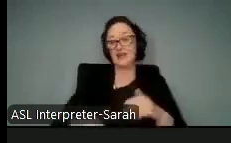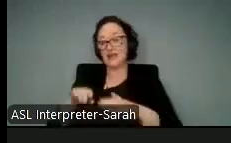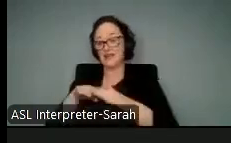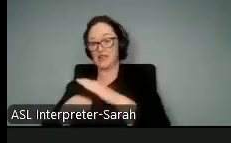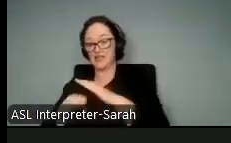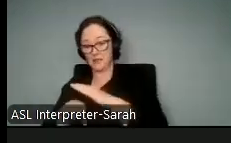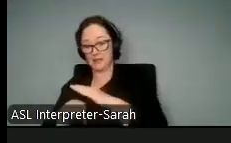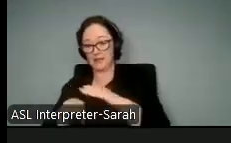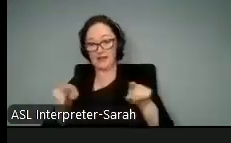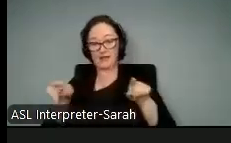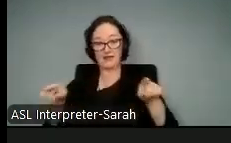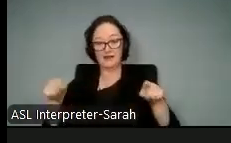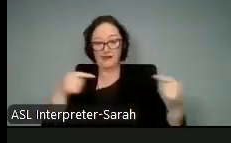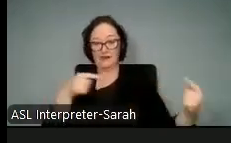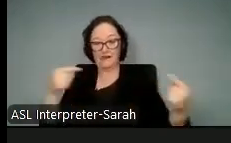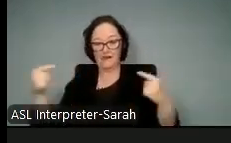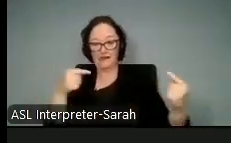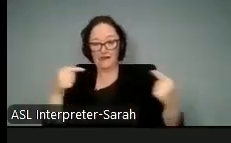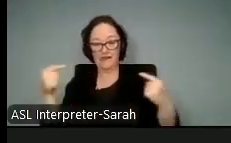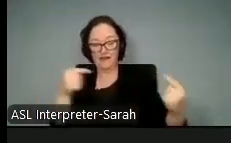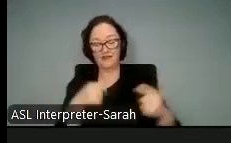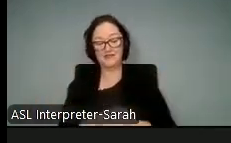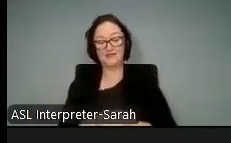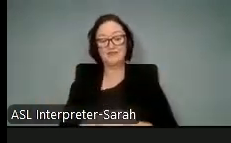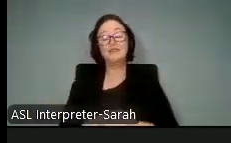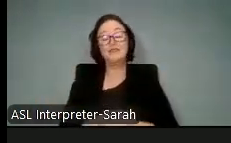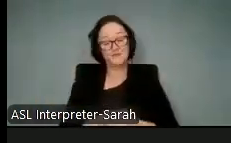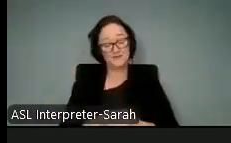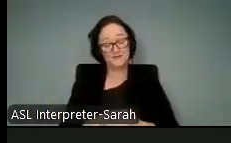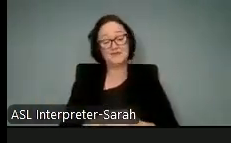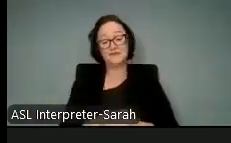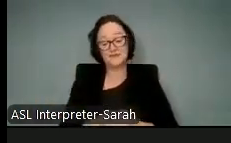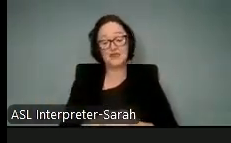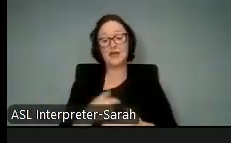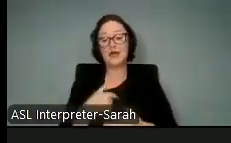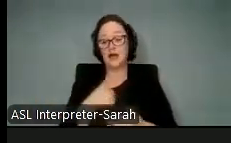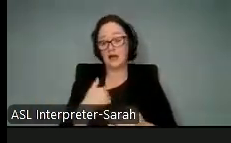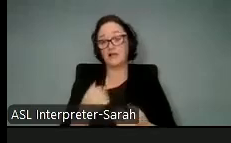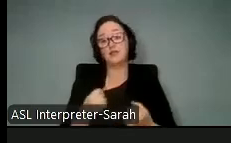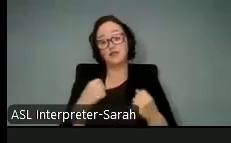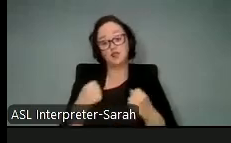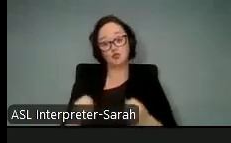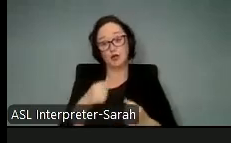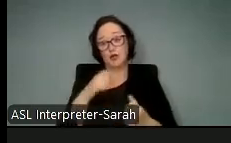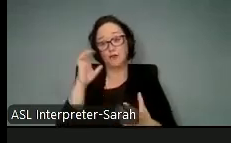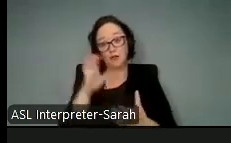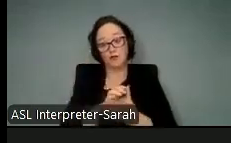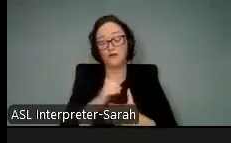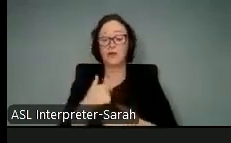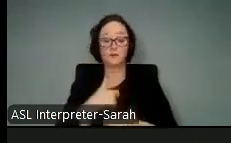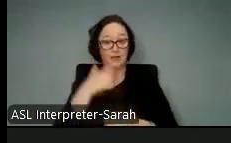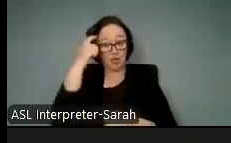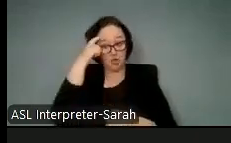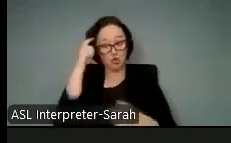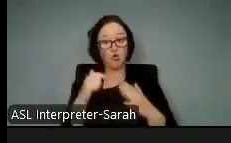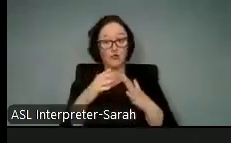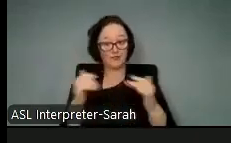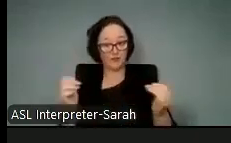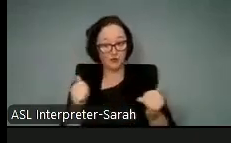because I have a very, very strong belief... I'm someone who is neurodiverse and I really have a strong belief